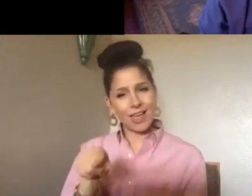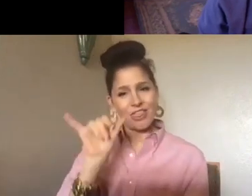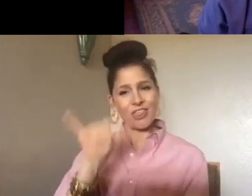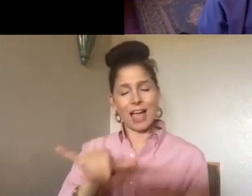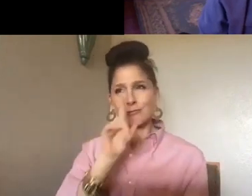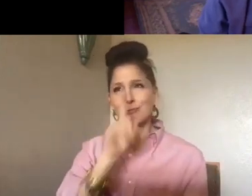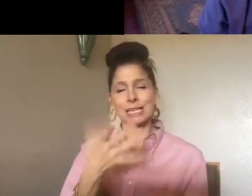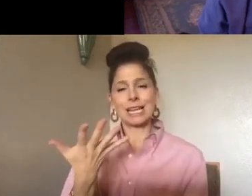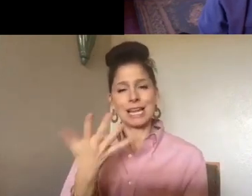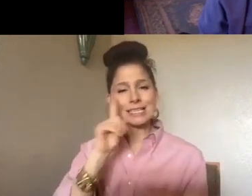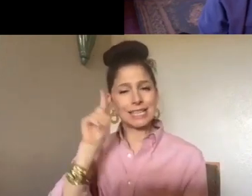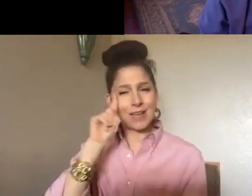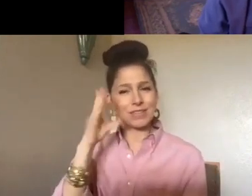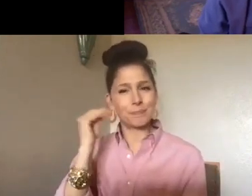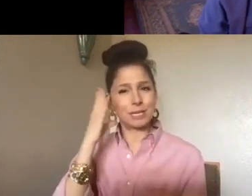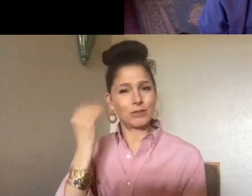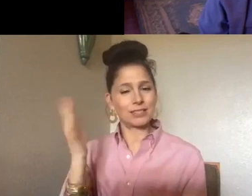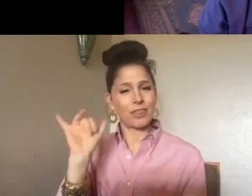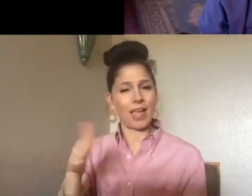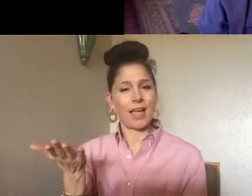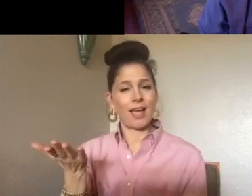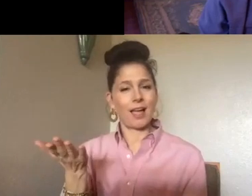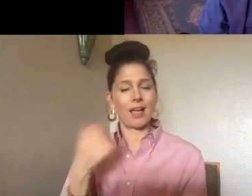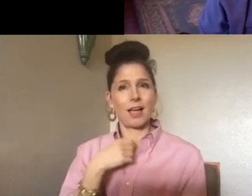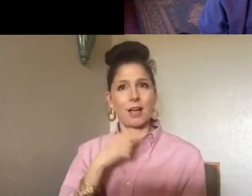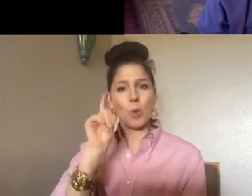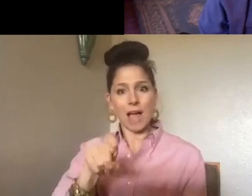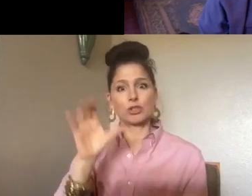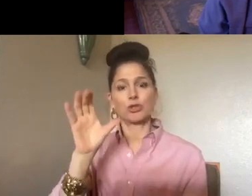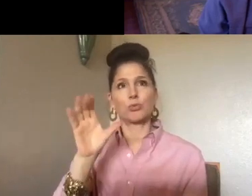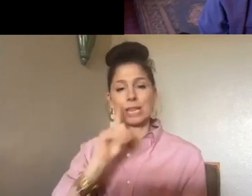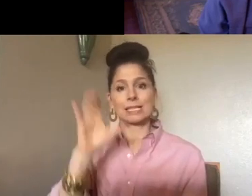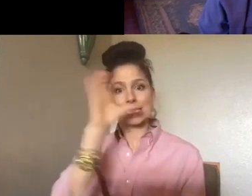and I think that's very interesting, you know, a deaf experience, a true deaf experience,